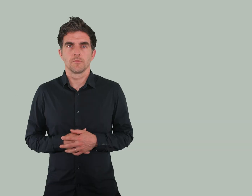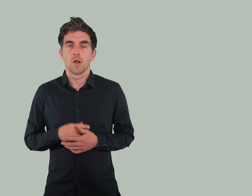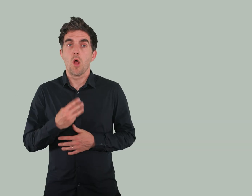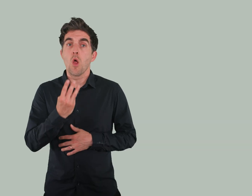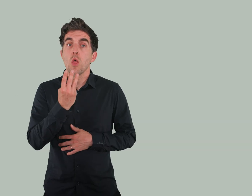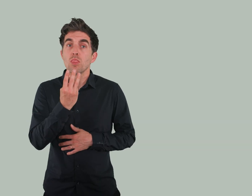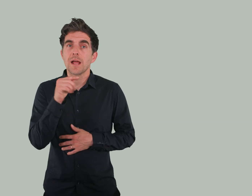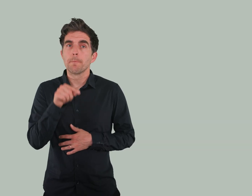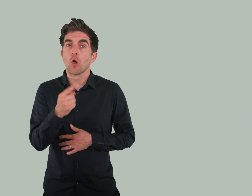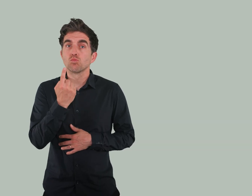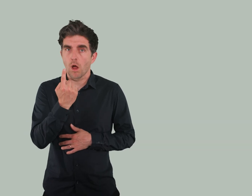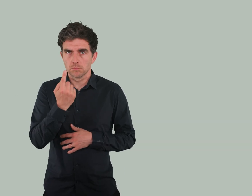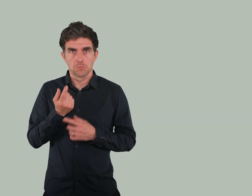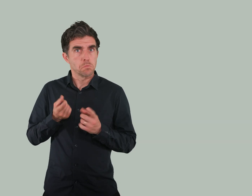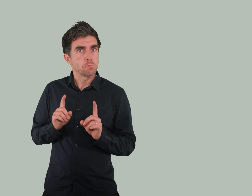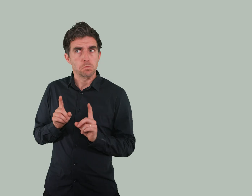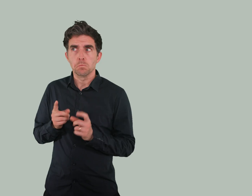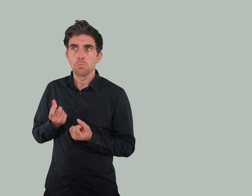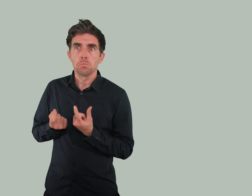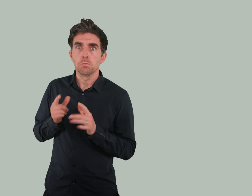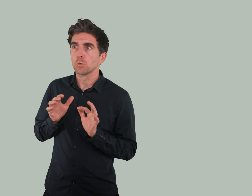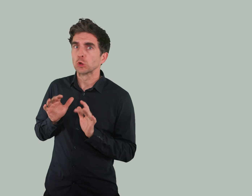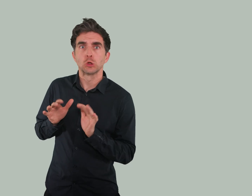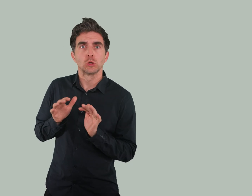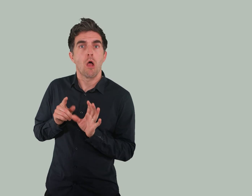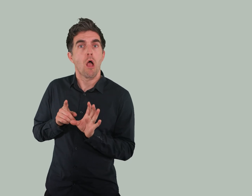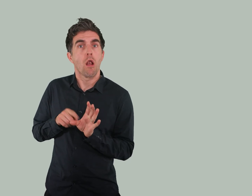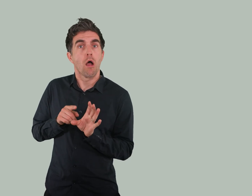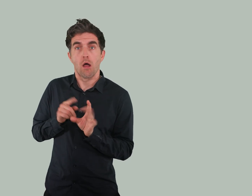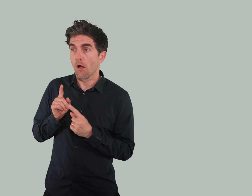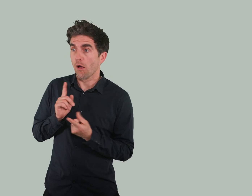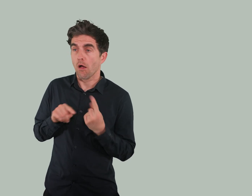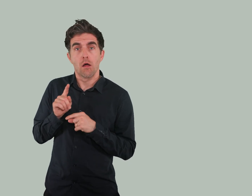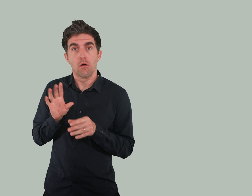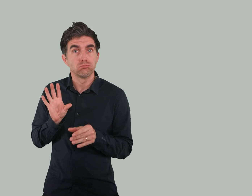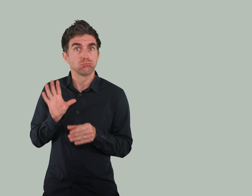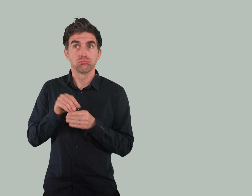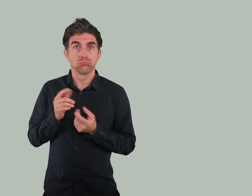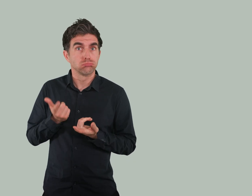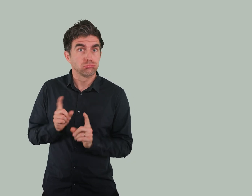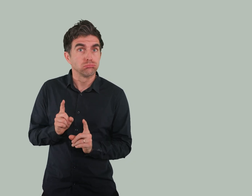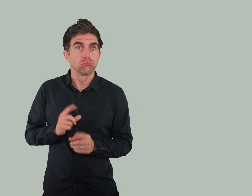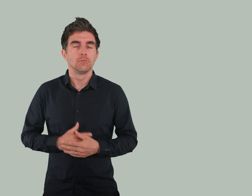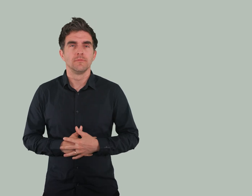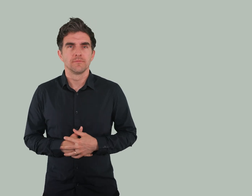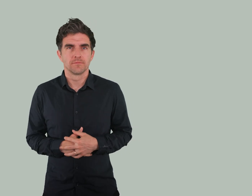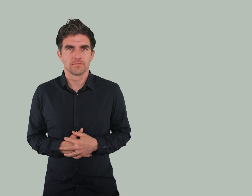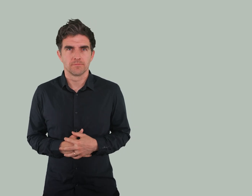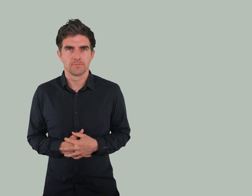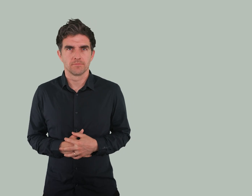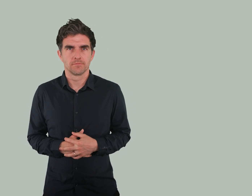3.1 Trends in youth participation